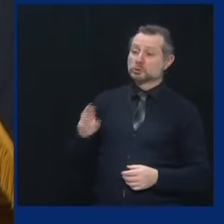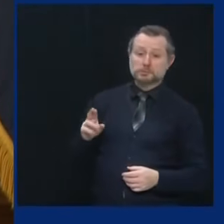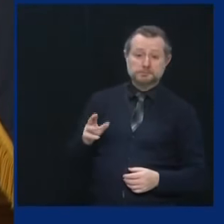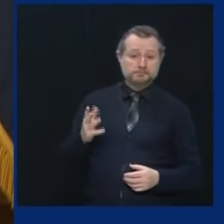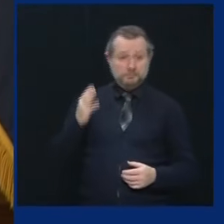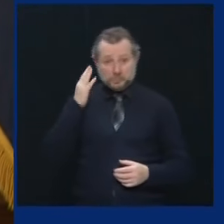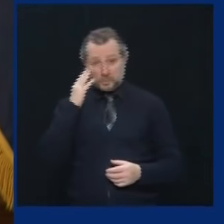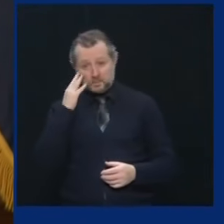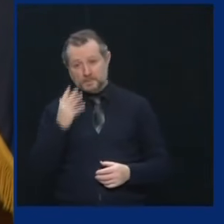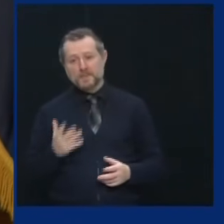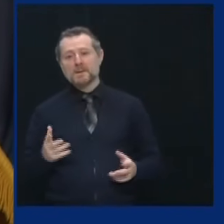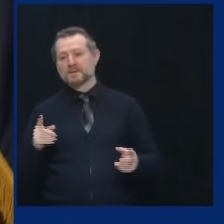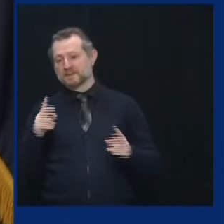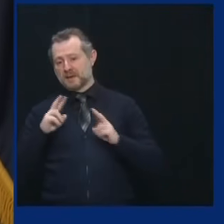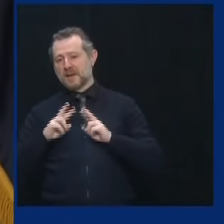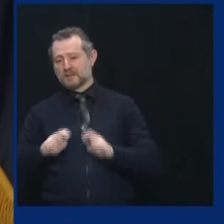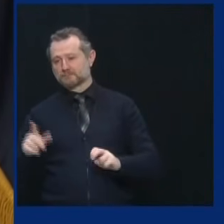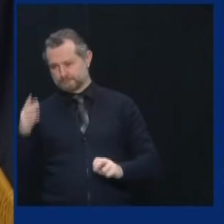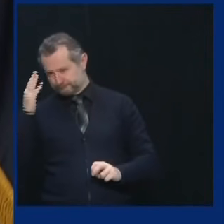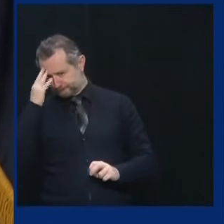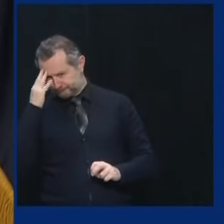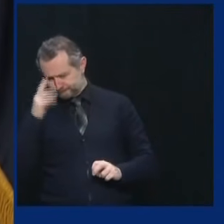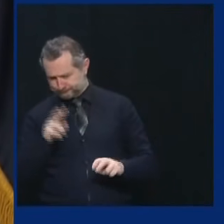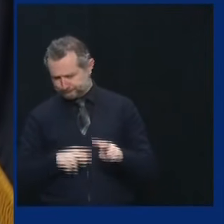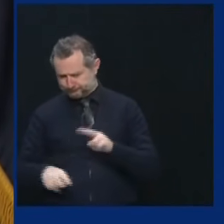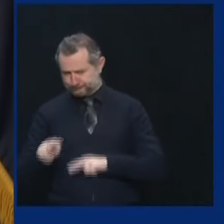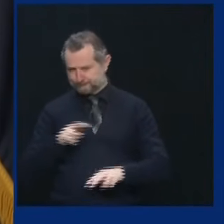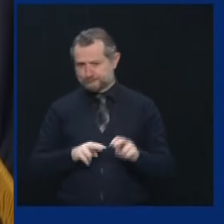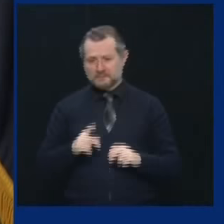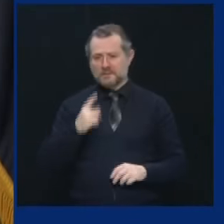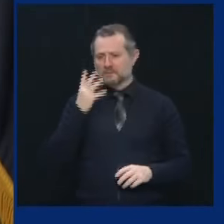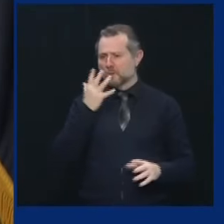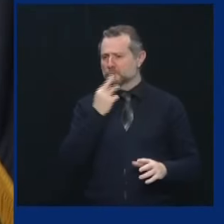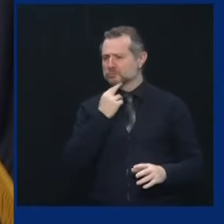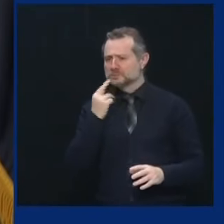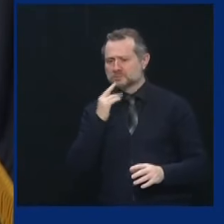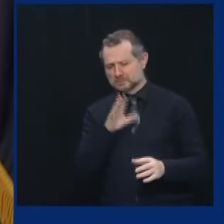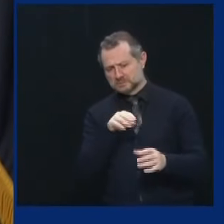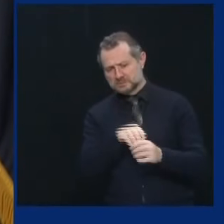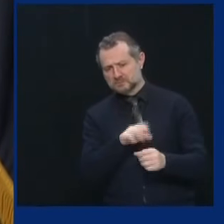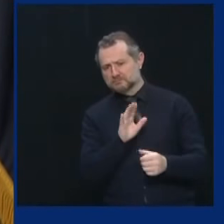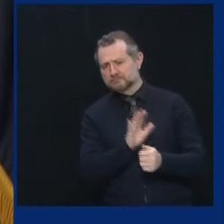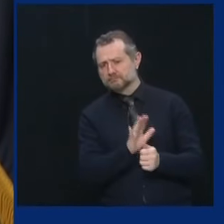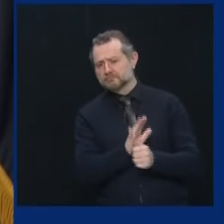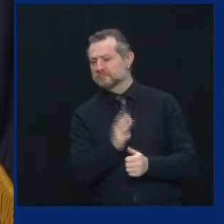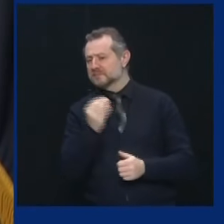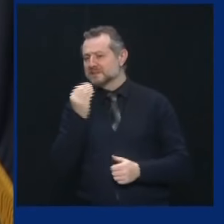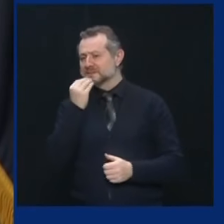BUT, THERE'S A BIG QUESTIONMARK